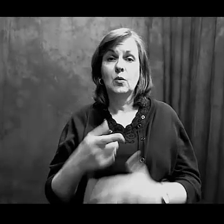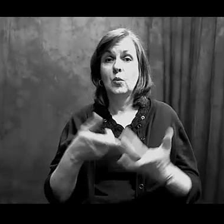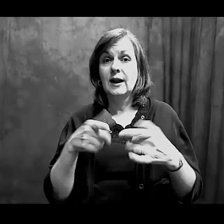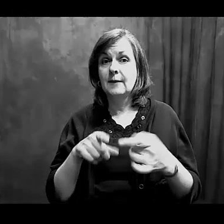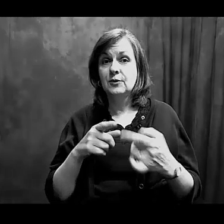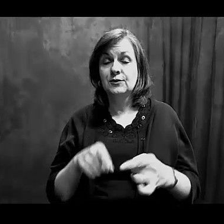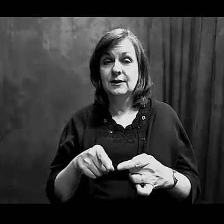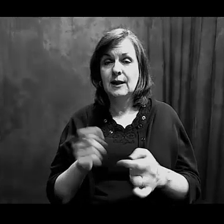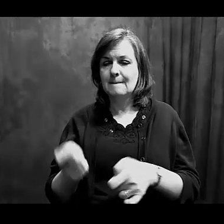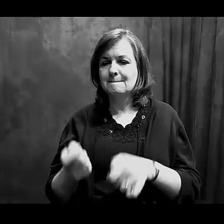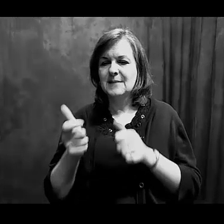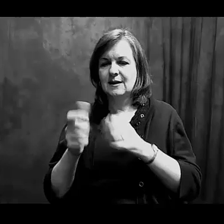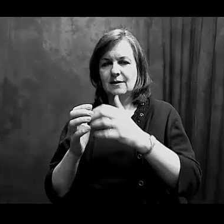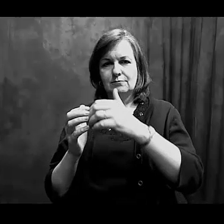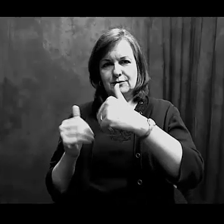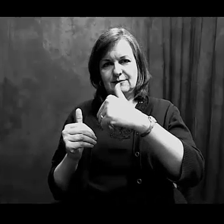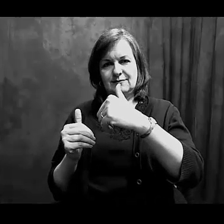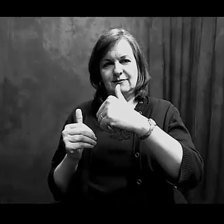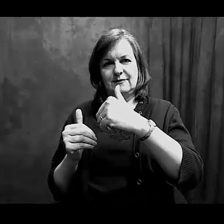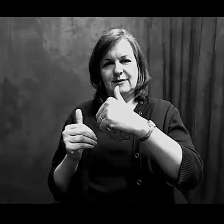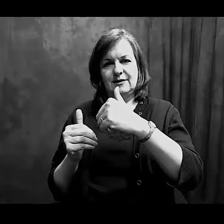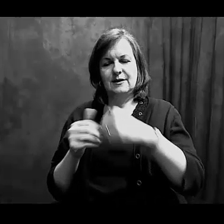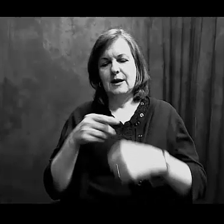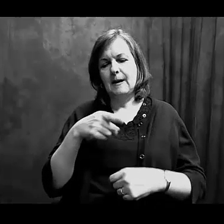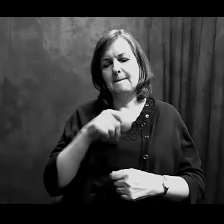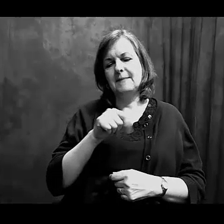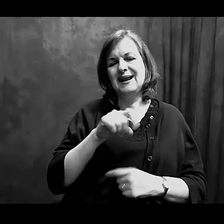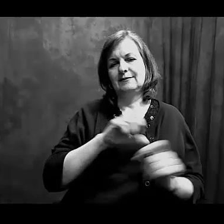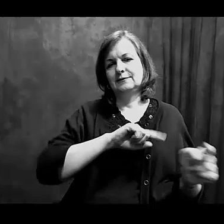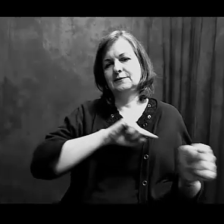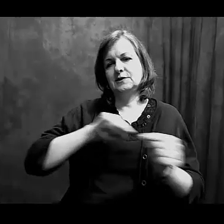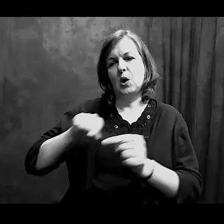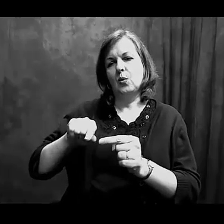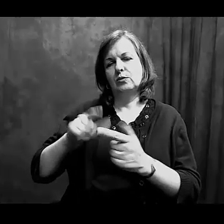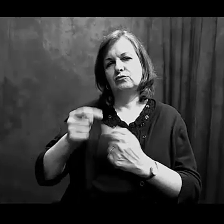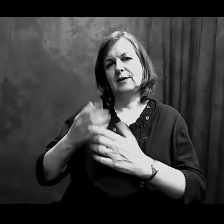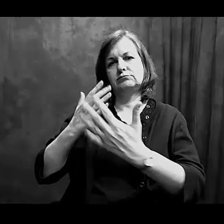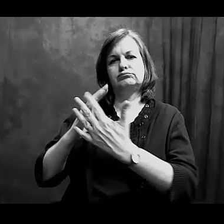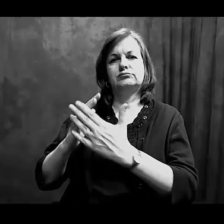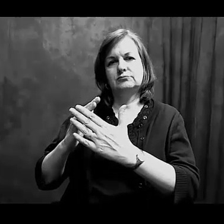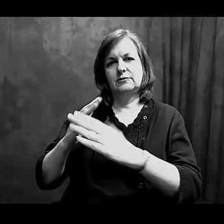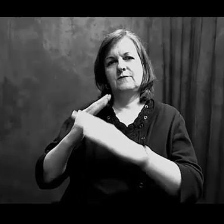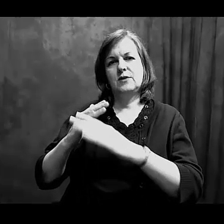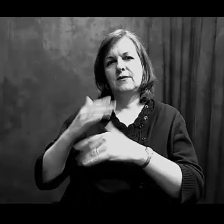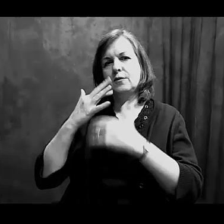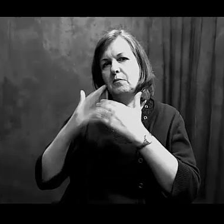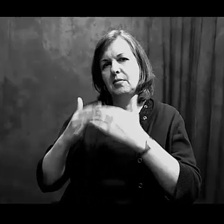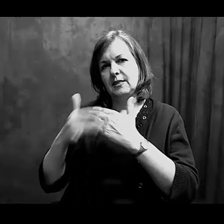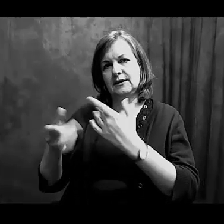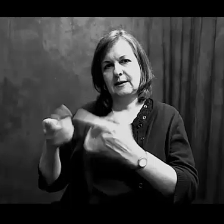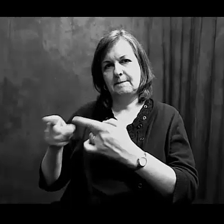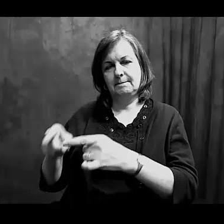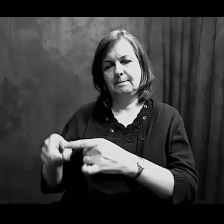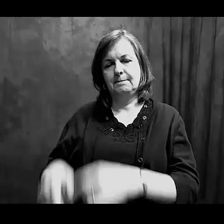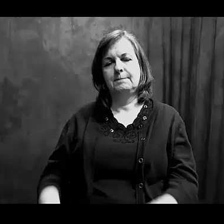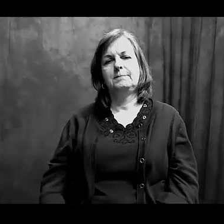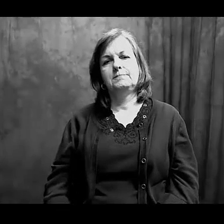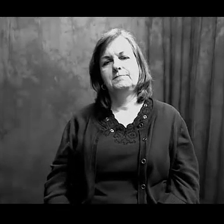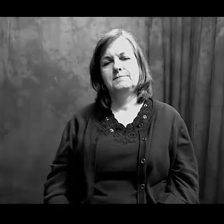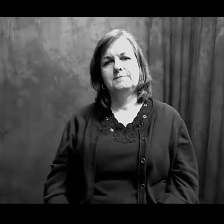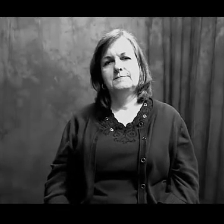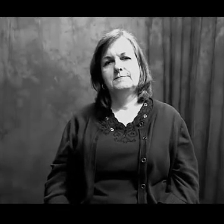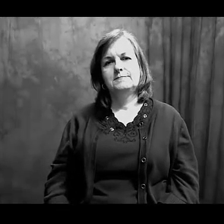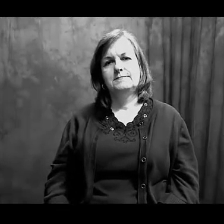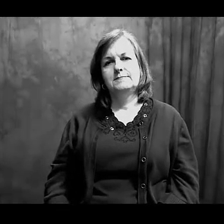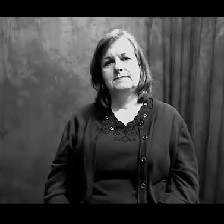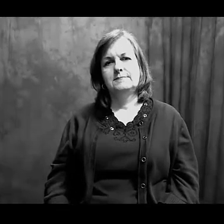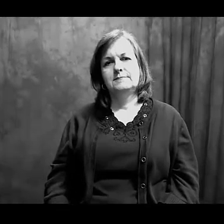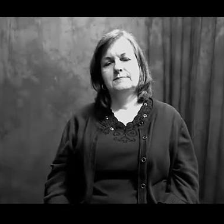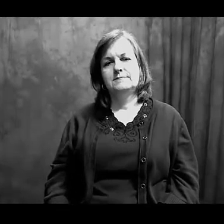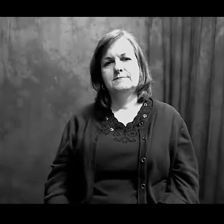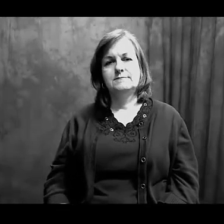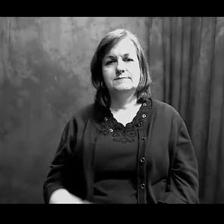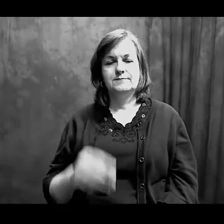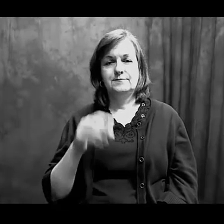what's going on?? well immediately we're going to see platelets come in and try to stop the bleeding